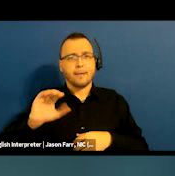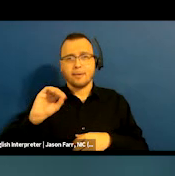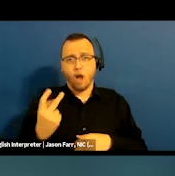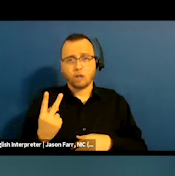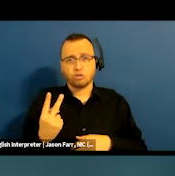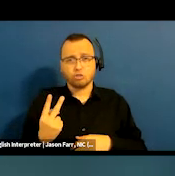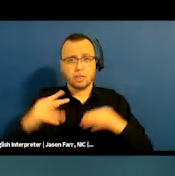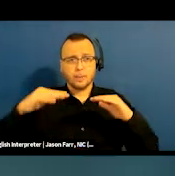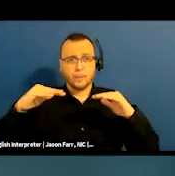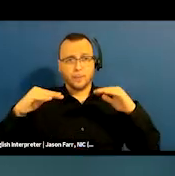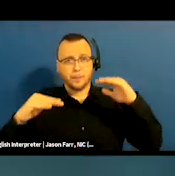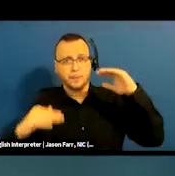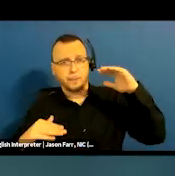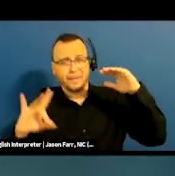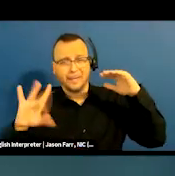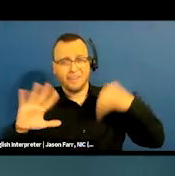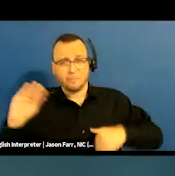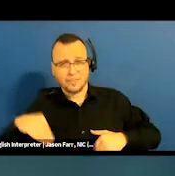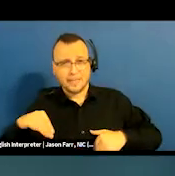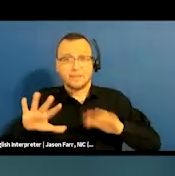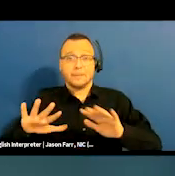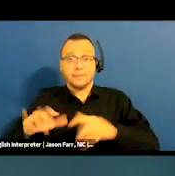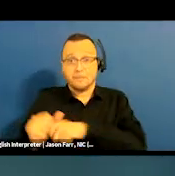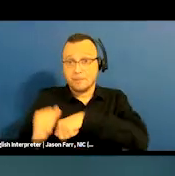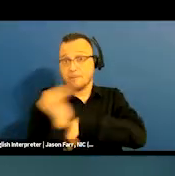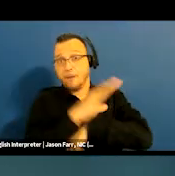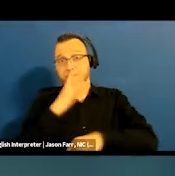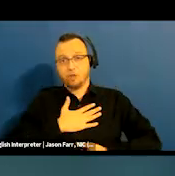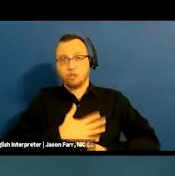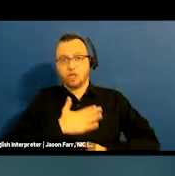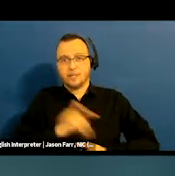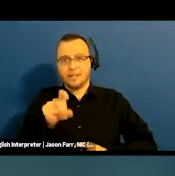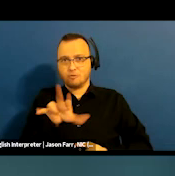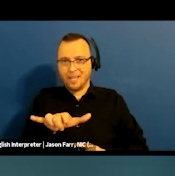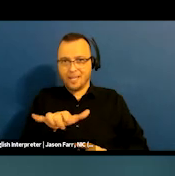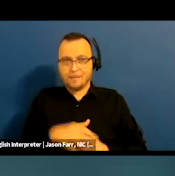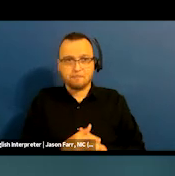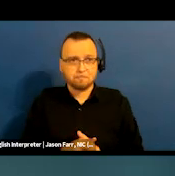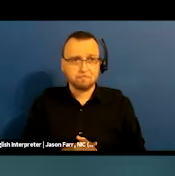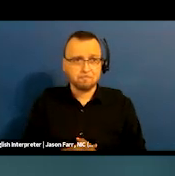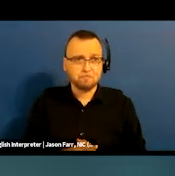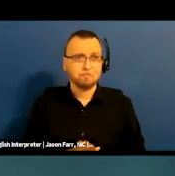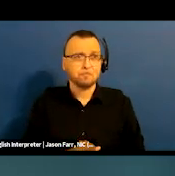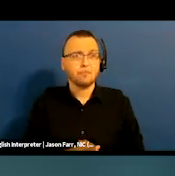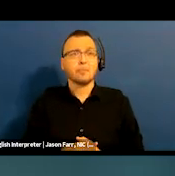means that he wasn't getting enough oxygen. And he was lashing out. He tried to actually leave the emergency department.